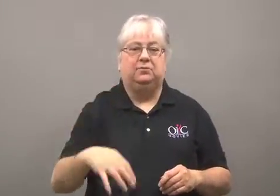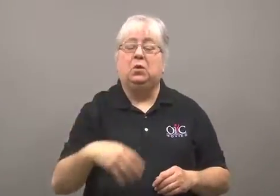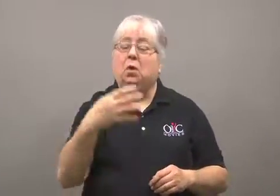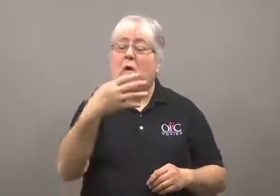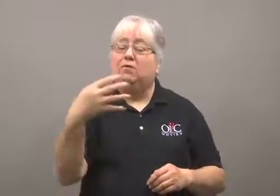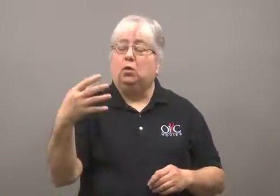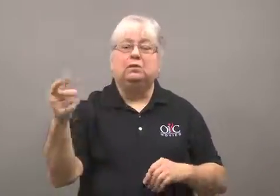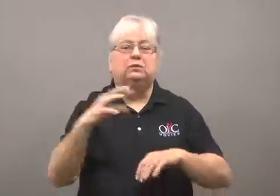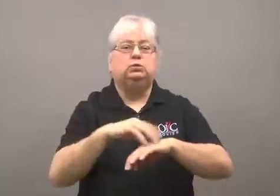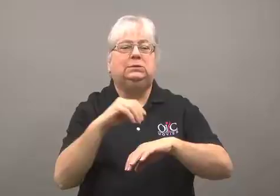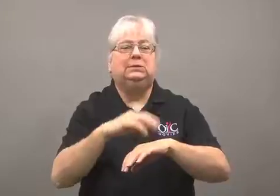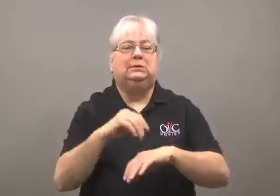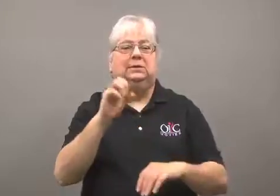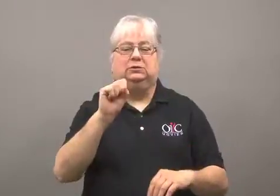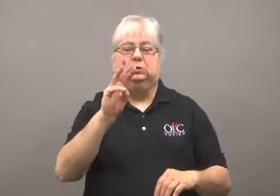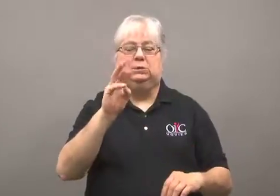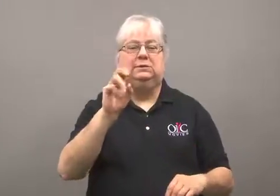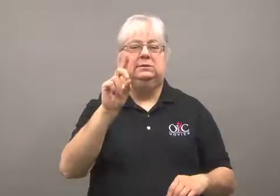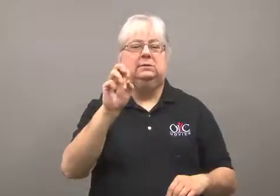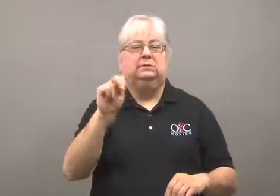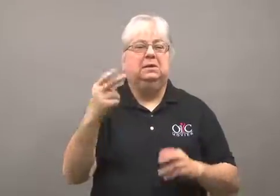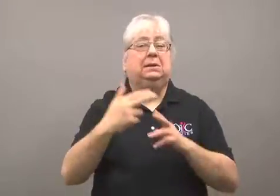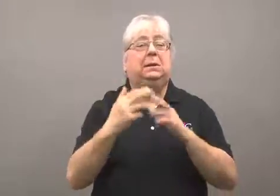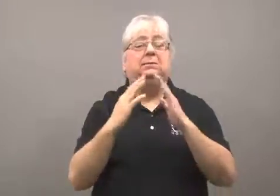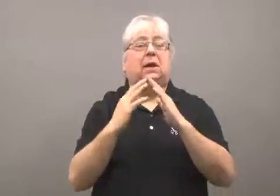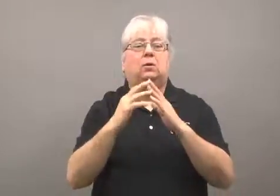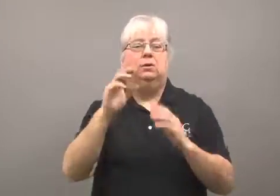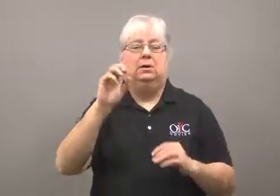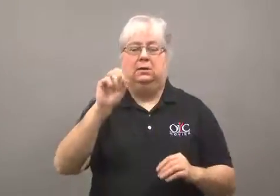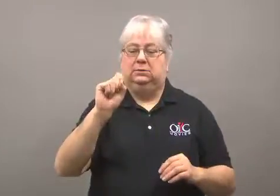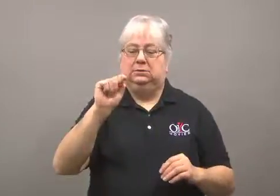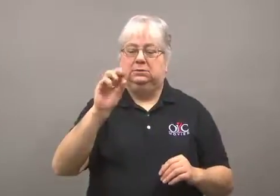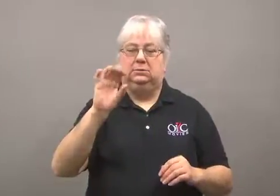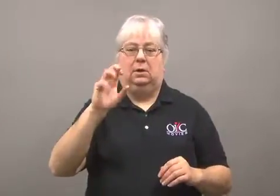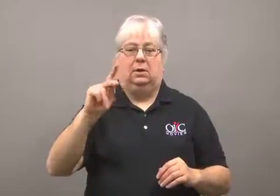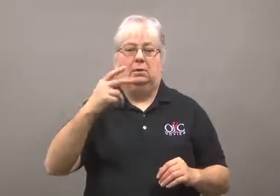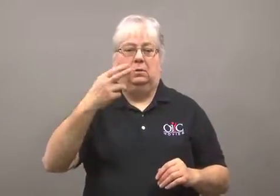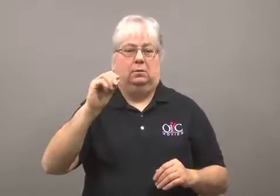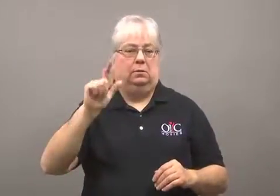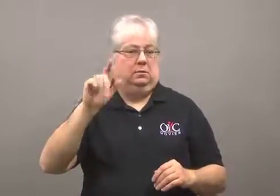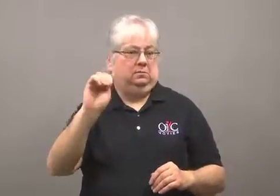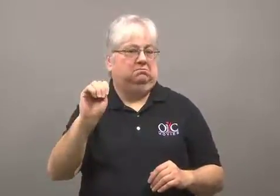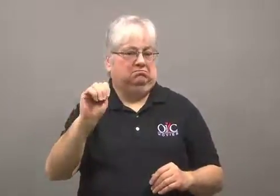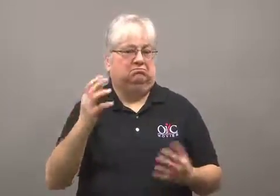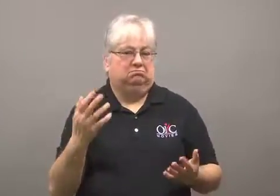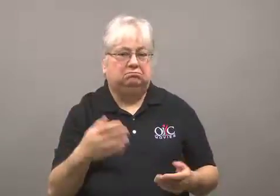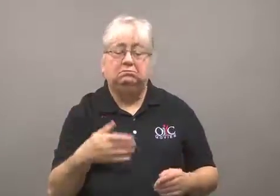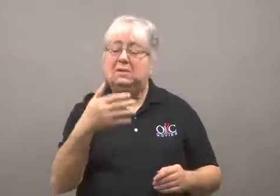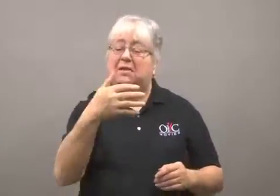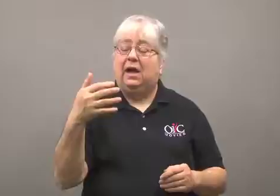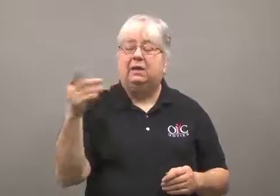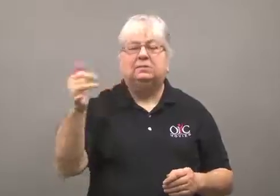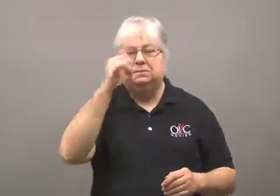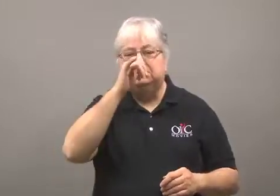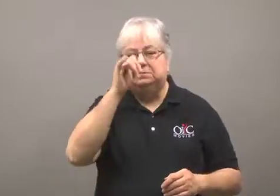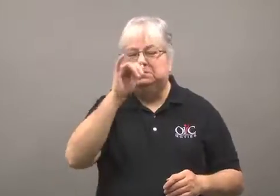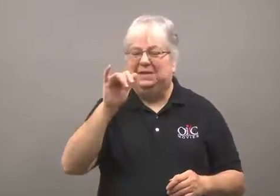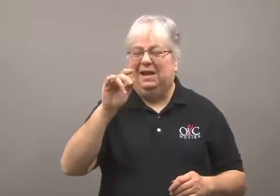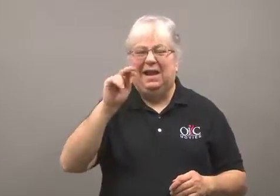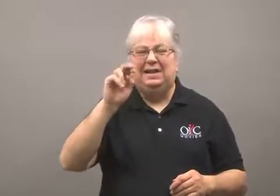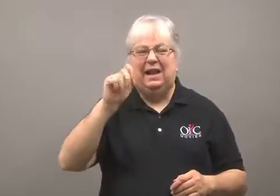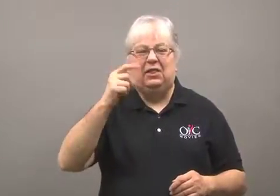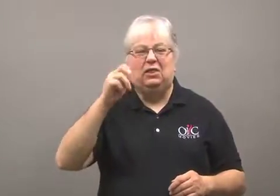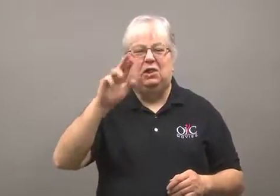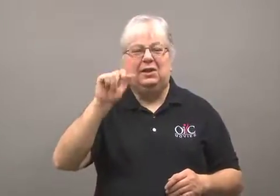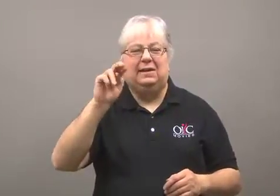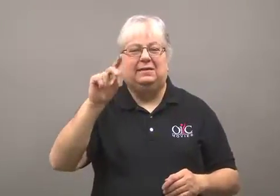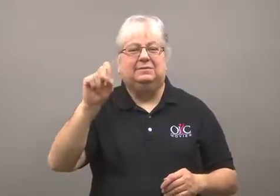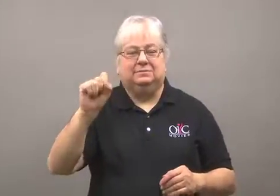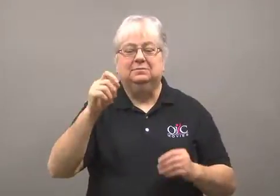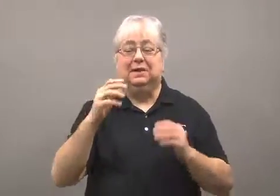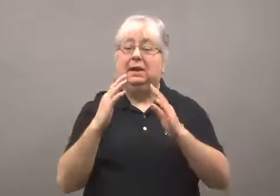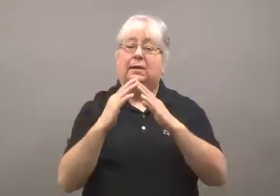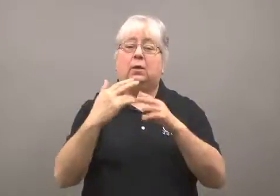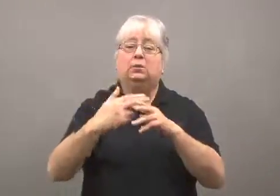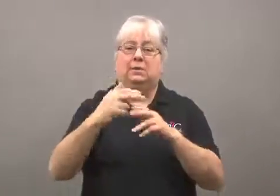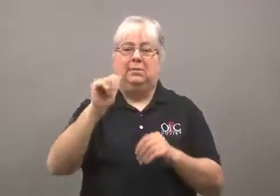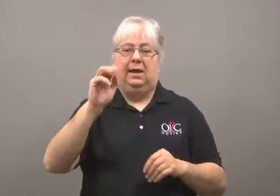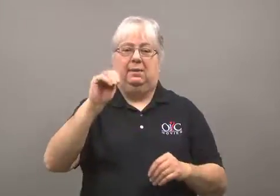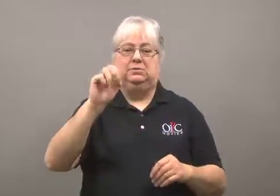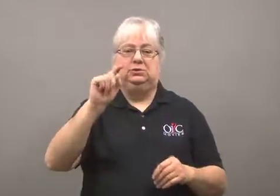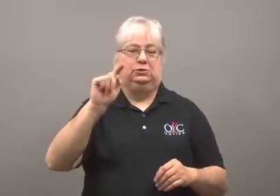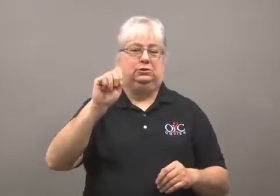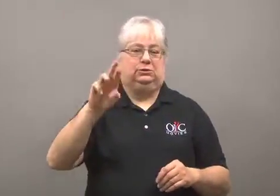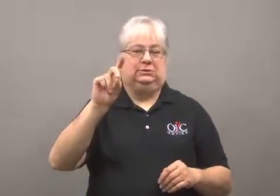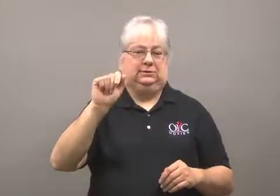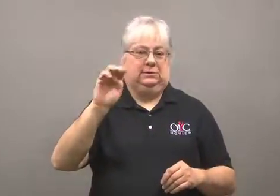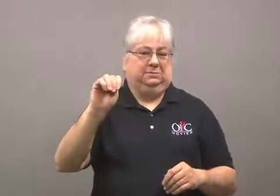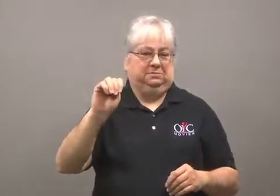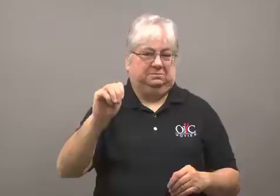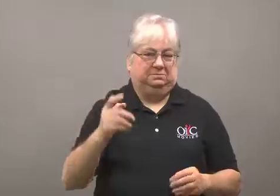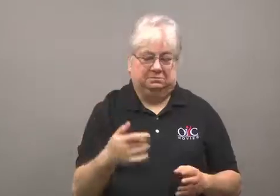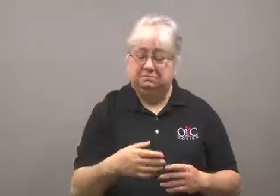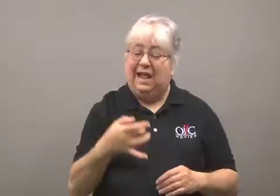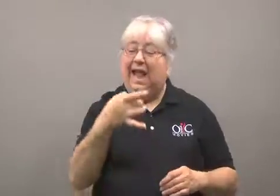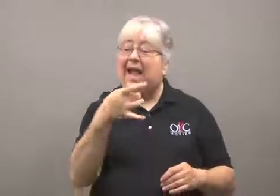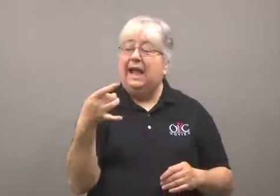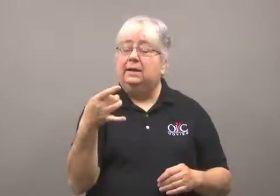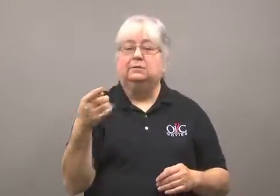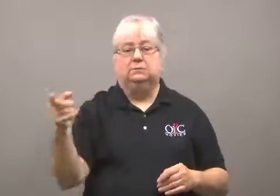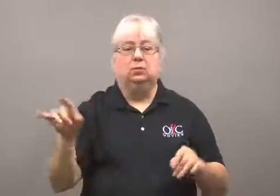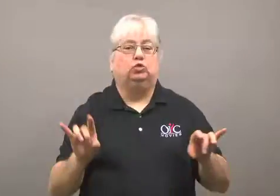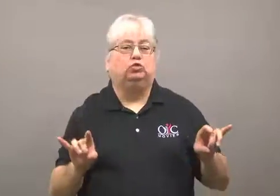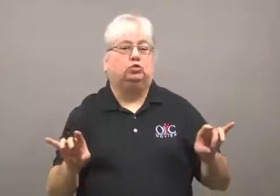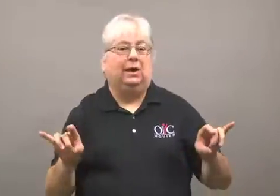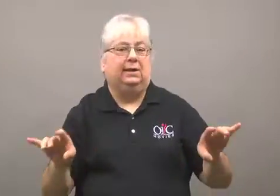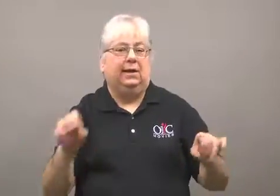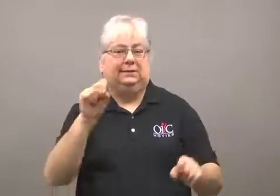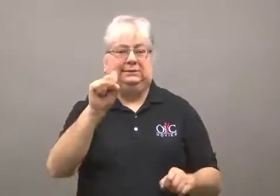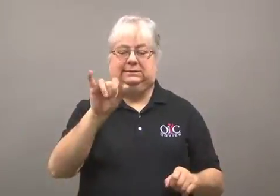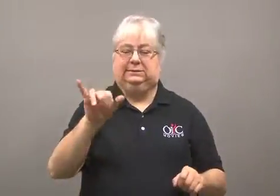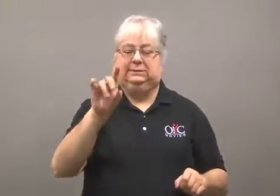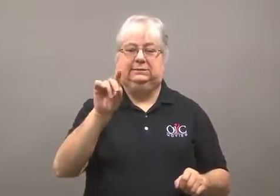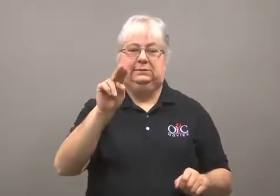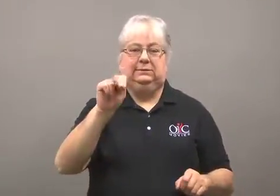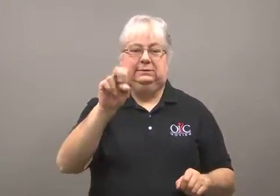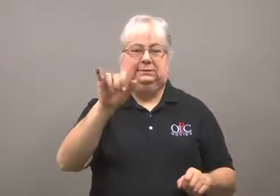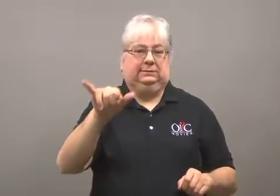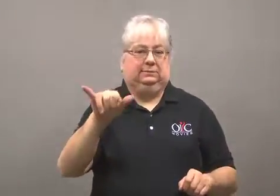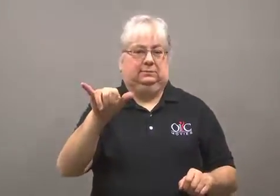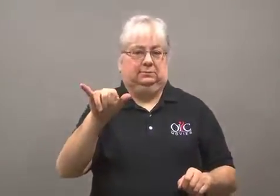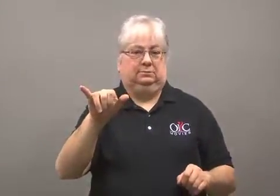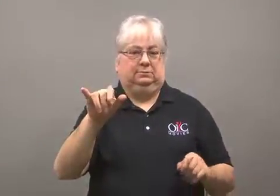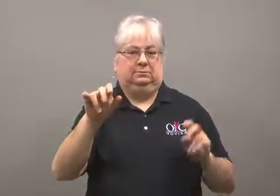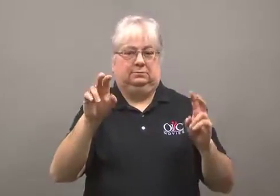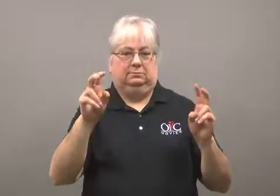Fourth was Stockholm, Sweden. Amsterdam, in the Netherlands, was fifth.